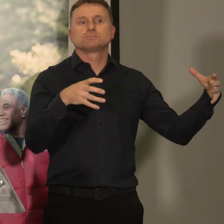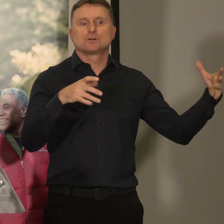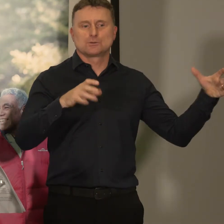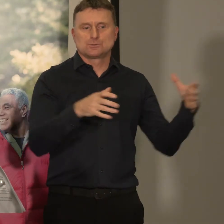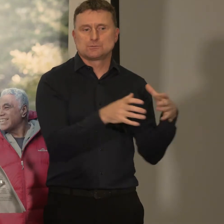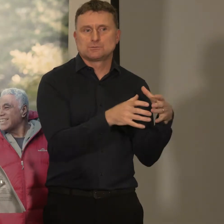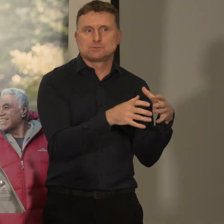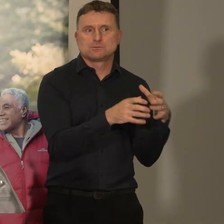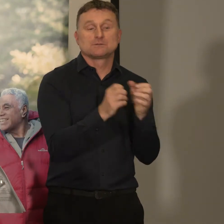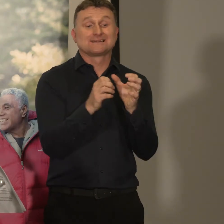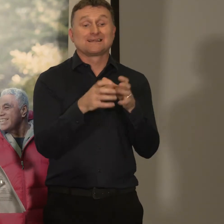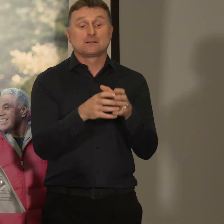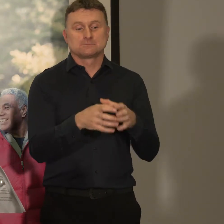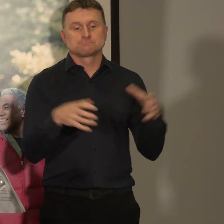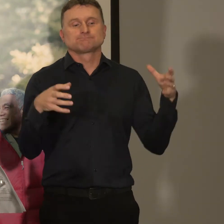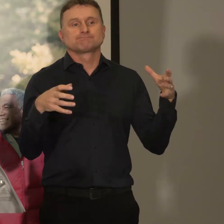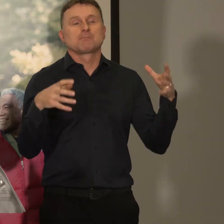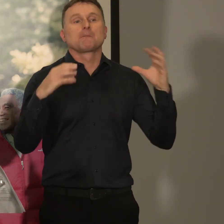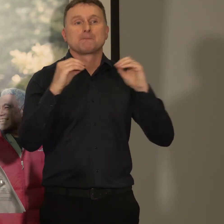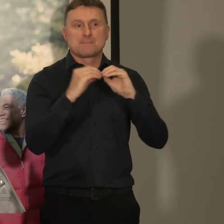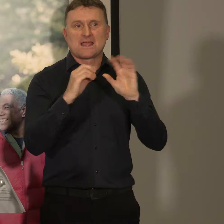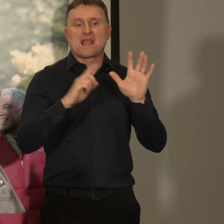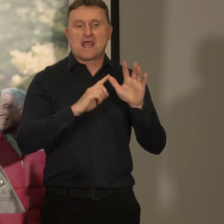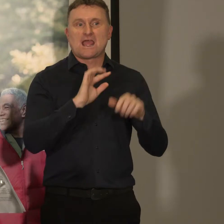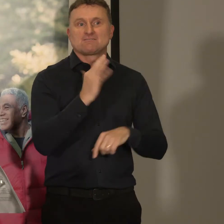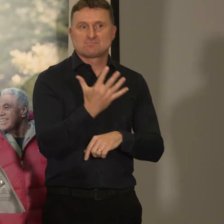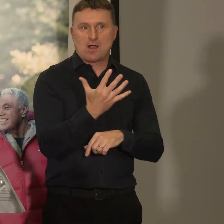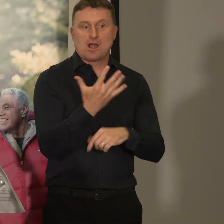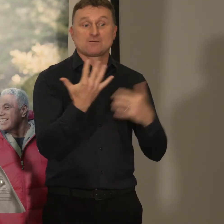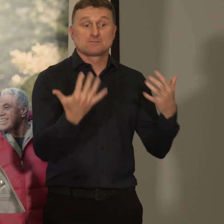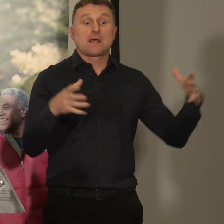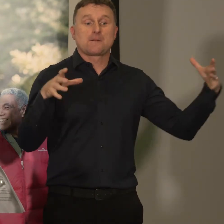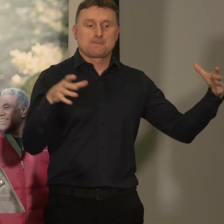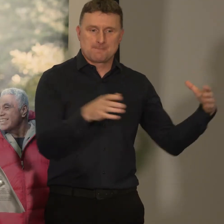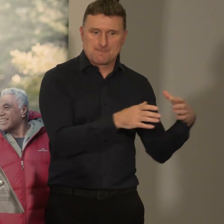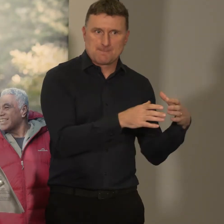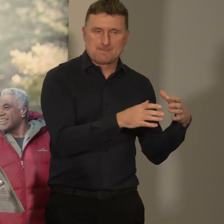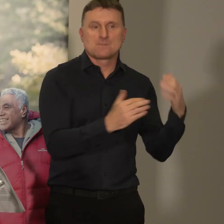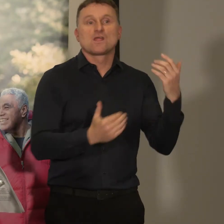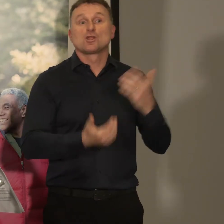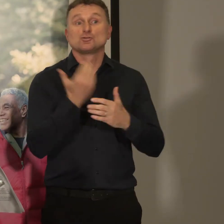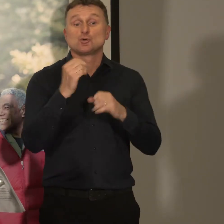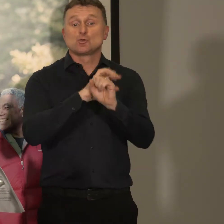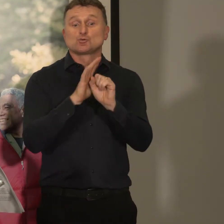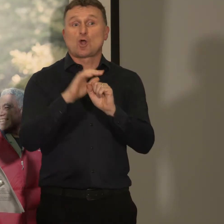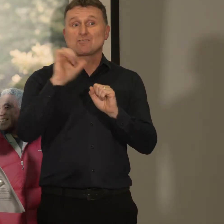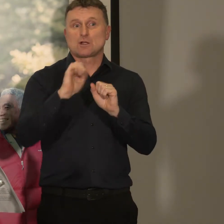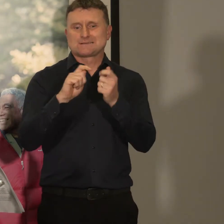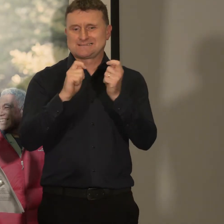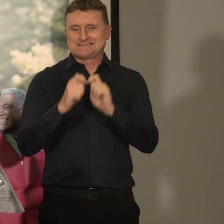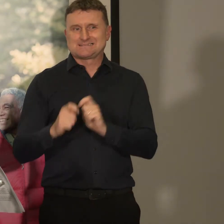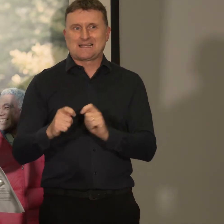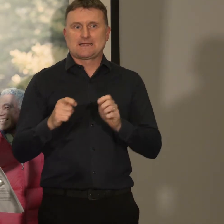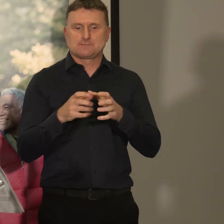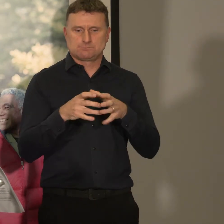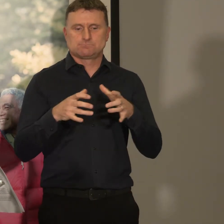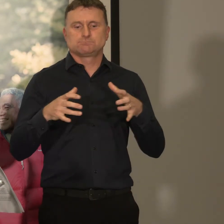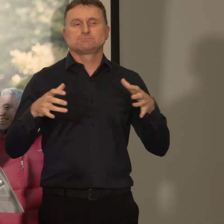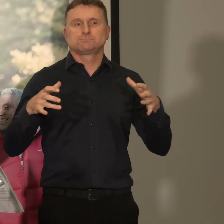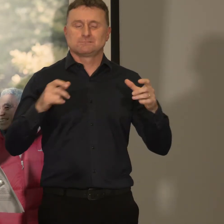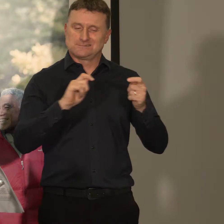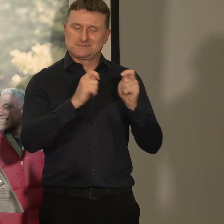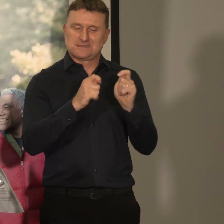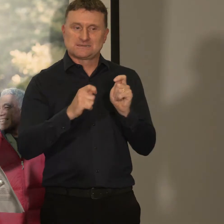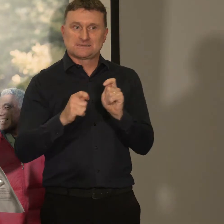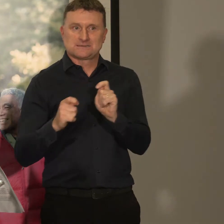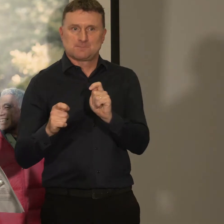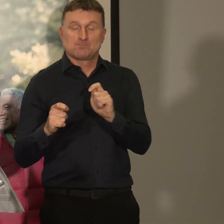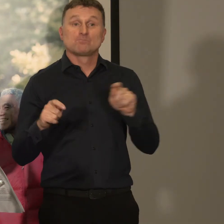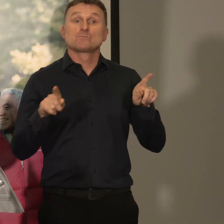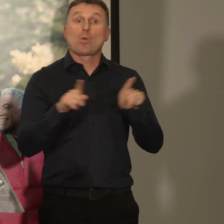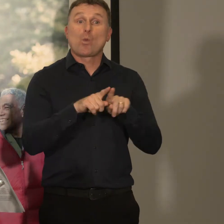BA.5, which is now being